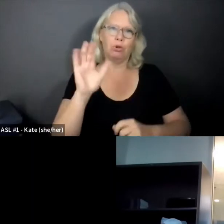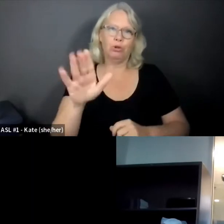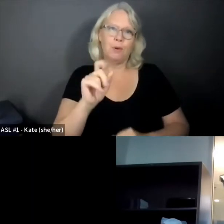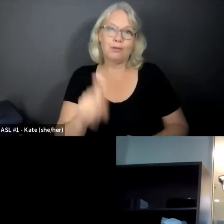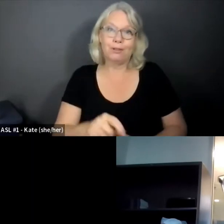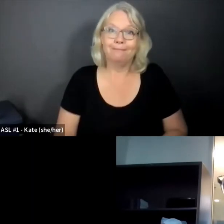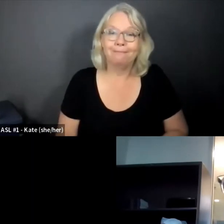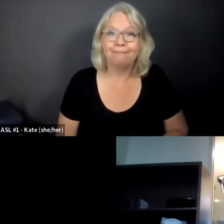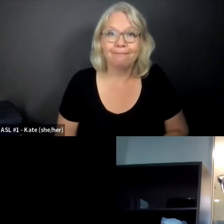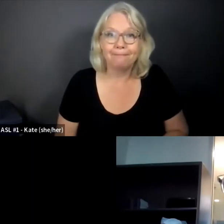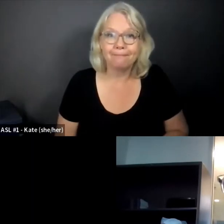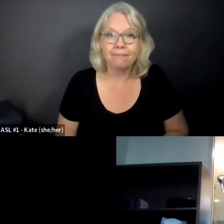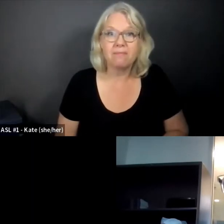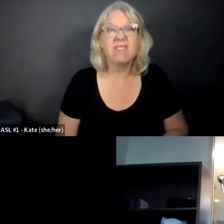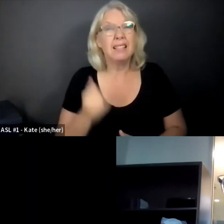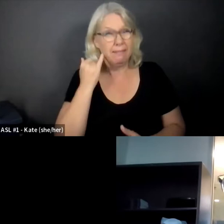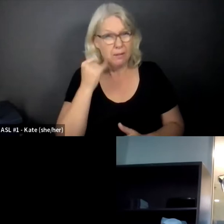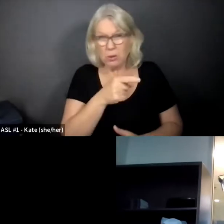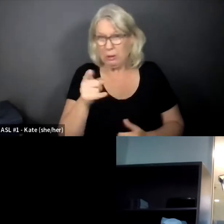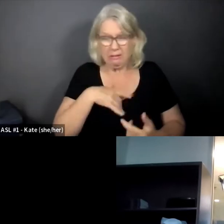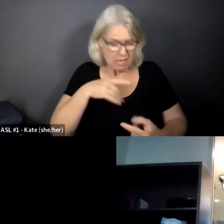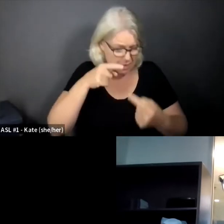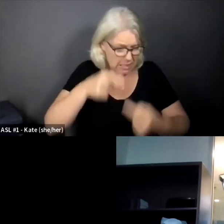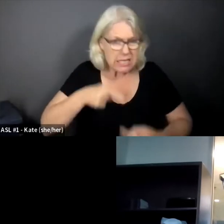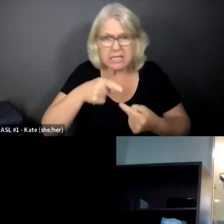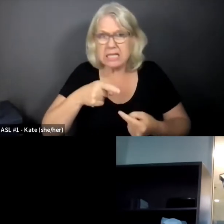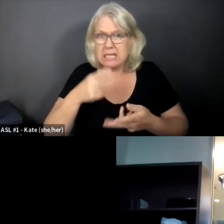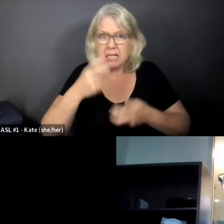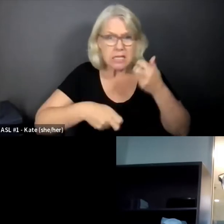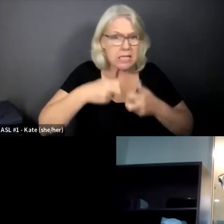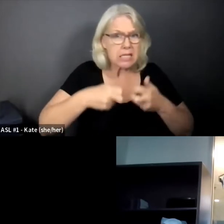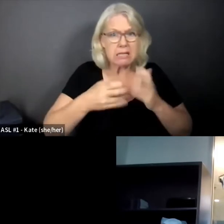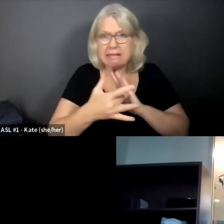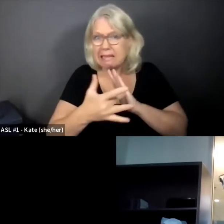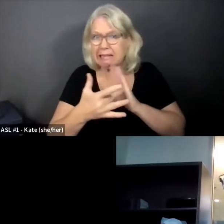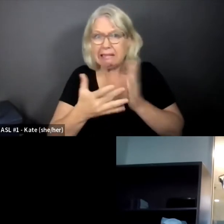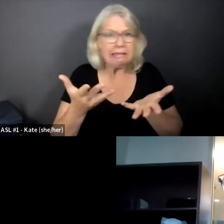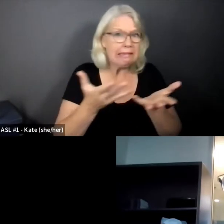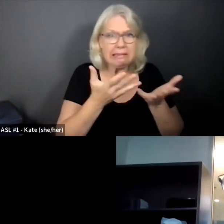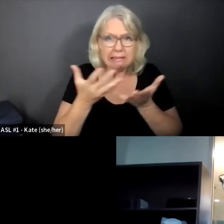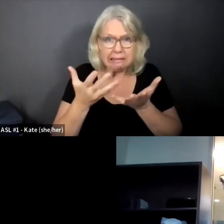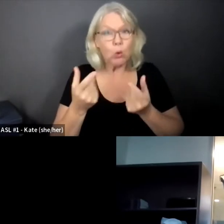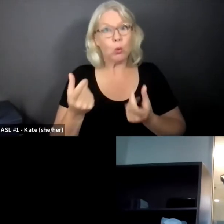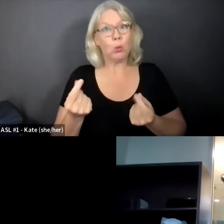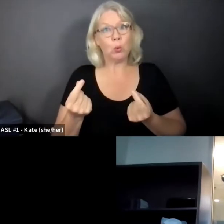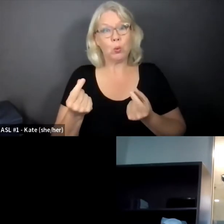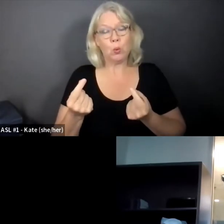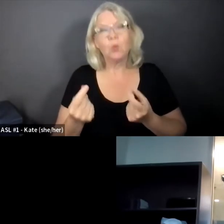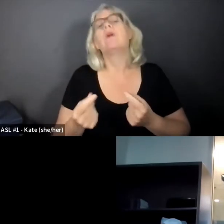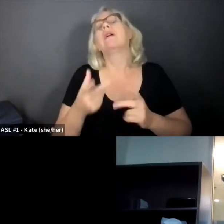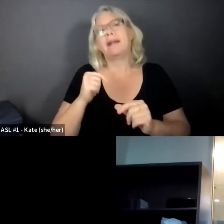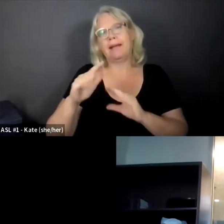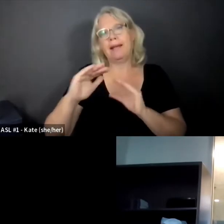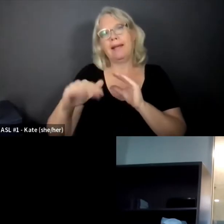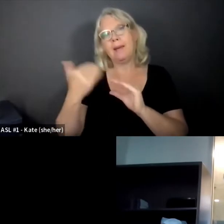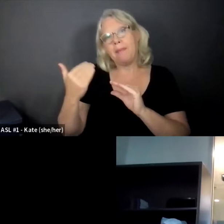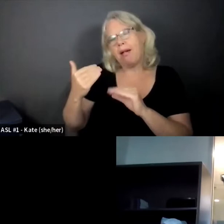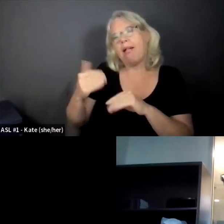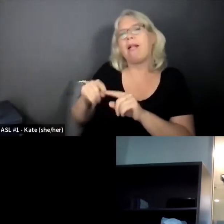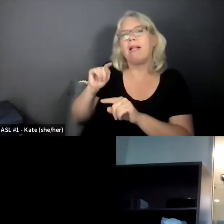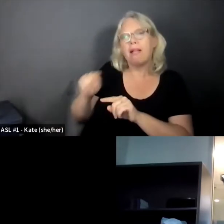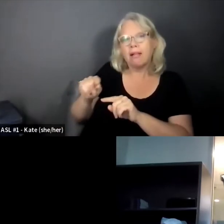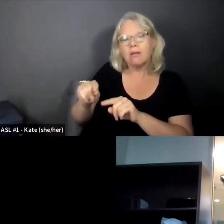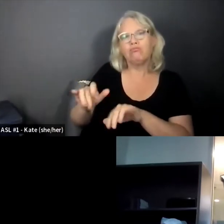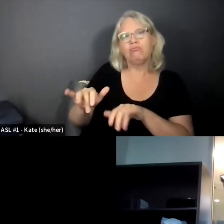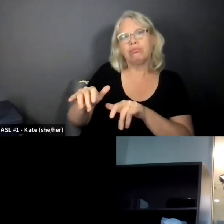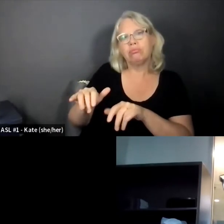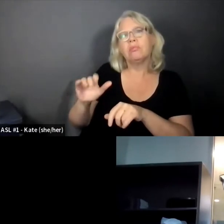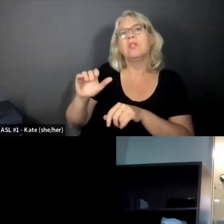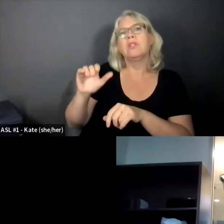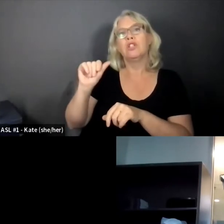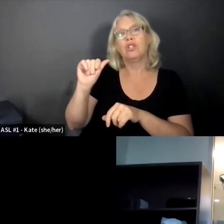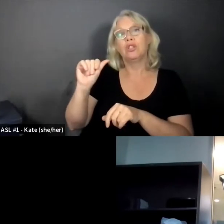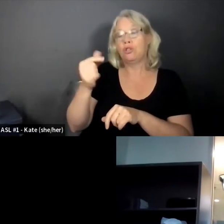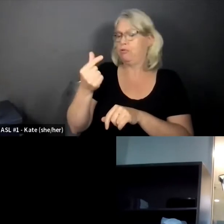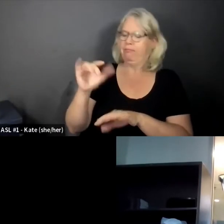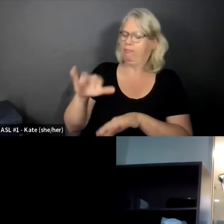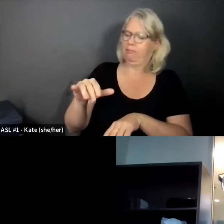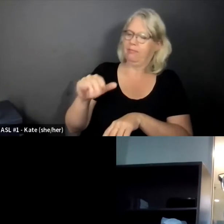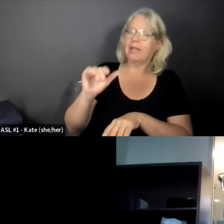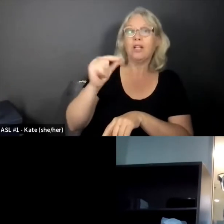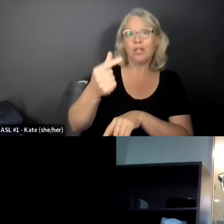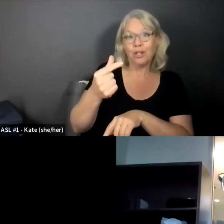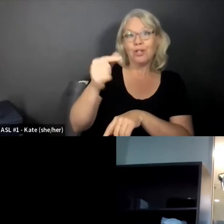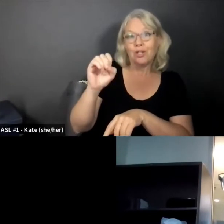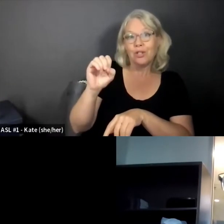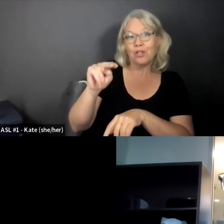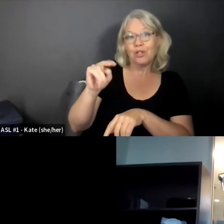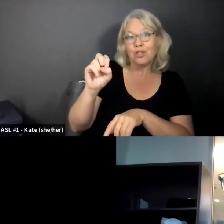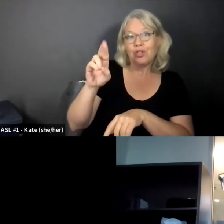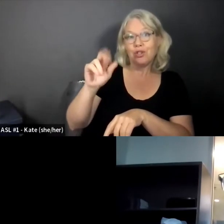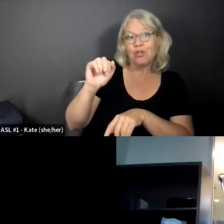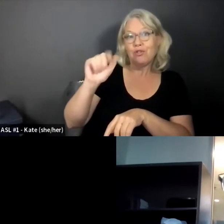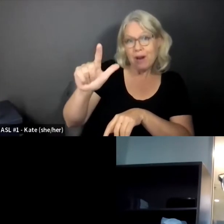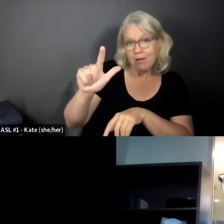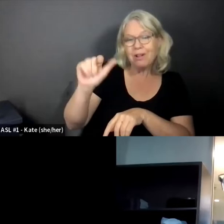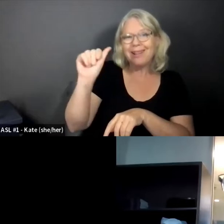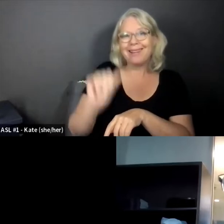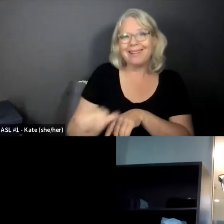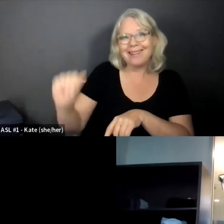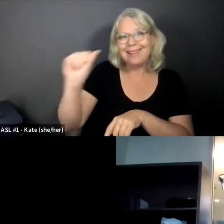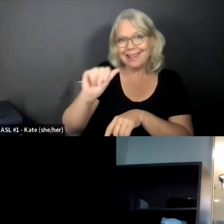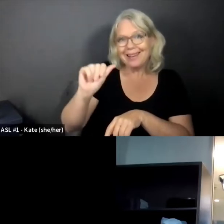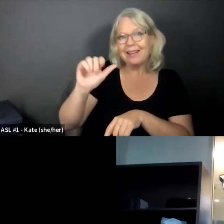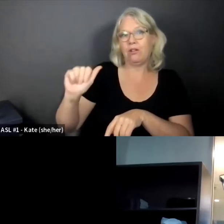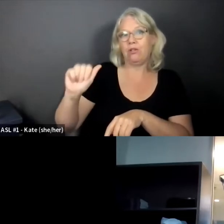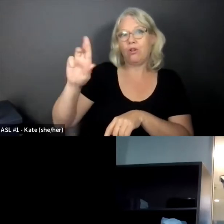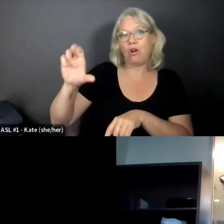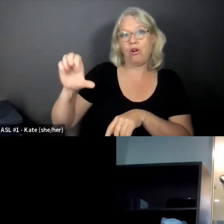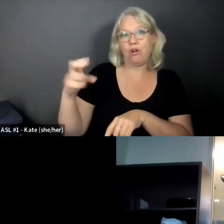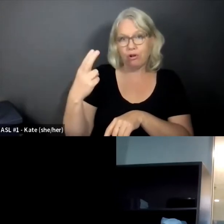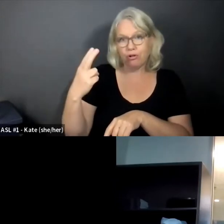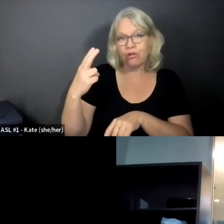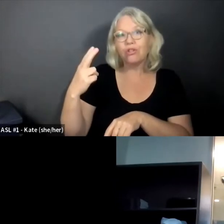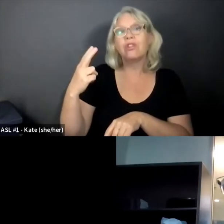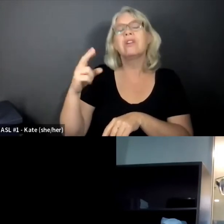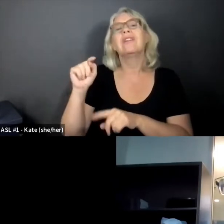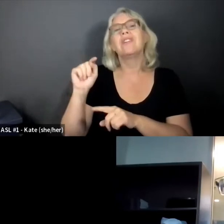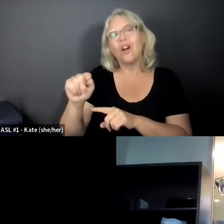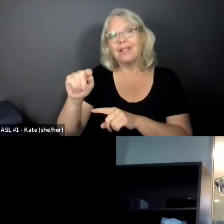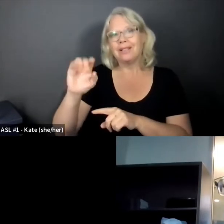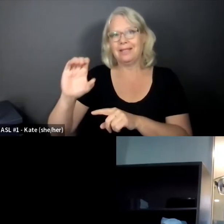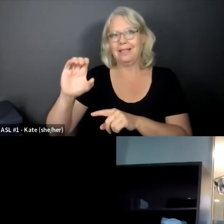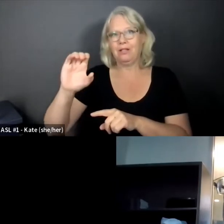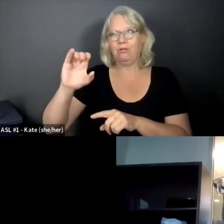TO ACCESS TECHNICAL SUPPORT, EMAIL GENERAL@ARCH.CLCJ.CA IN LOWER CASE.